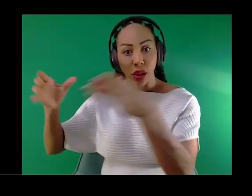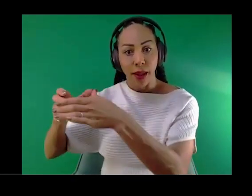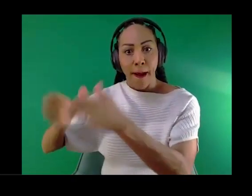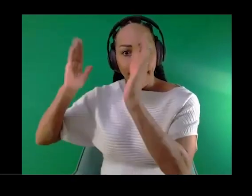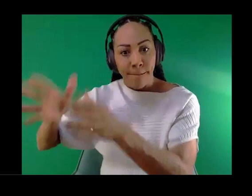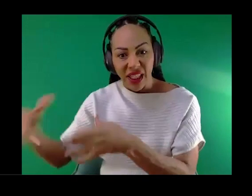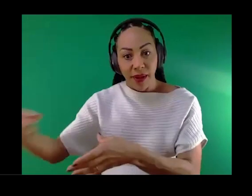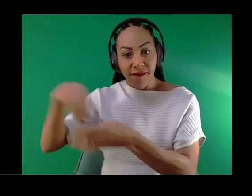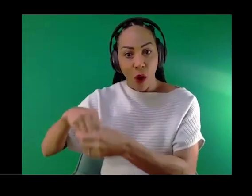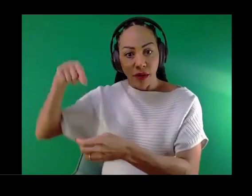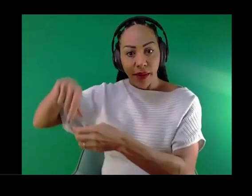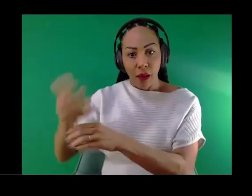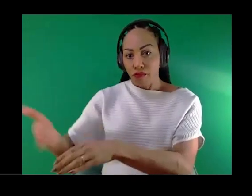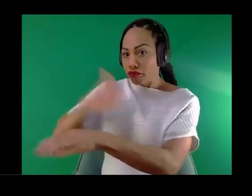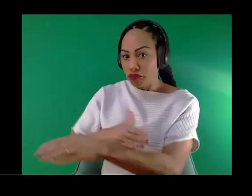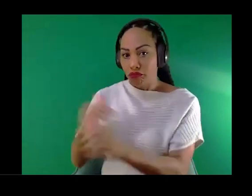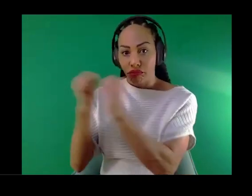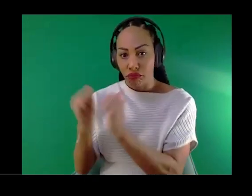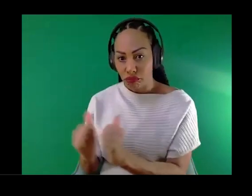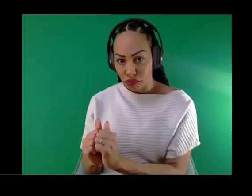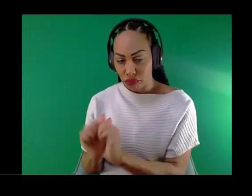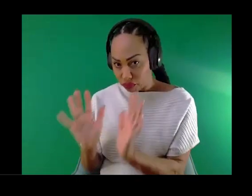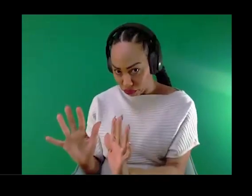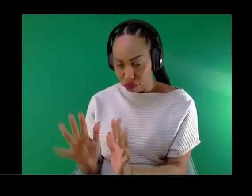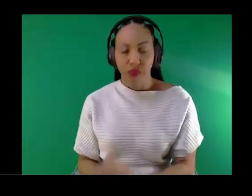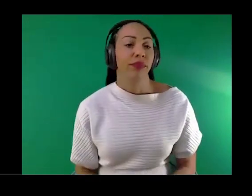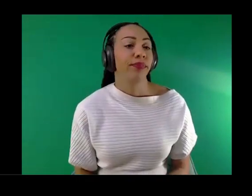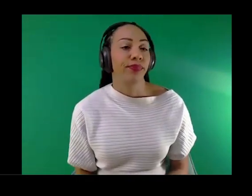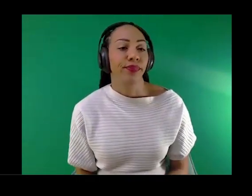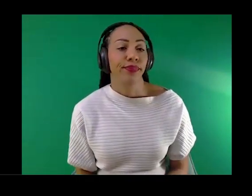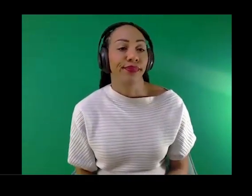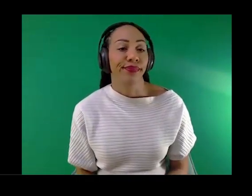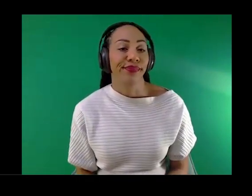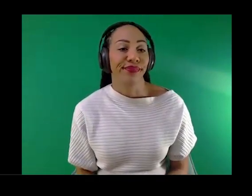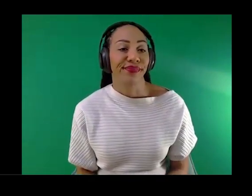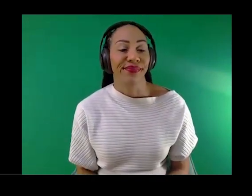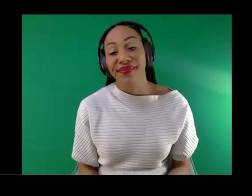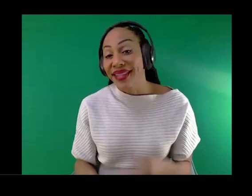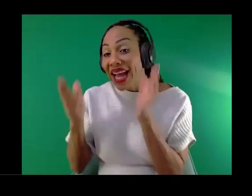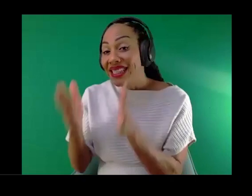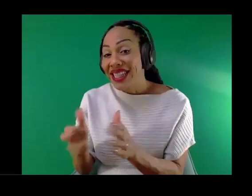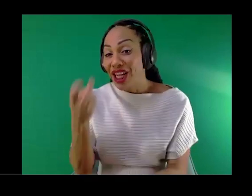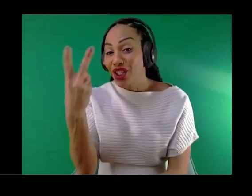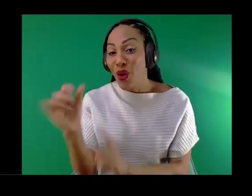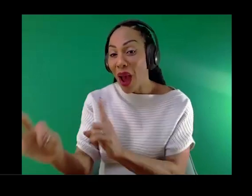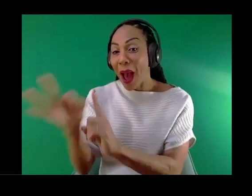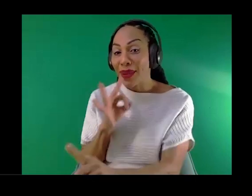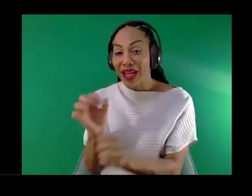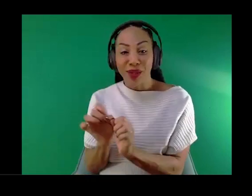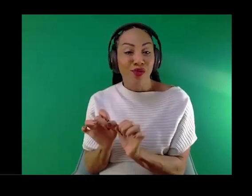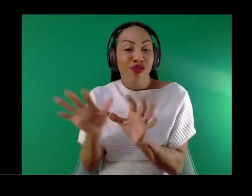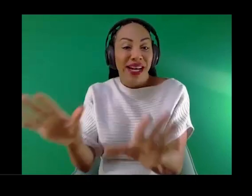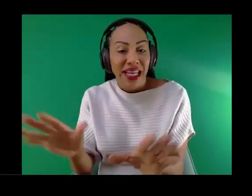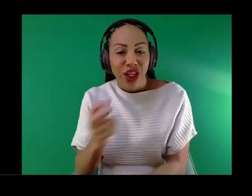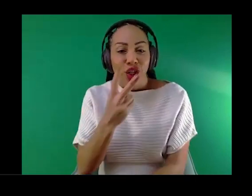agreement stage two applications will be released from the 21st of March and will have a deadline of